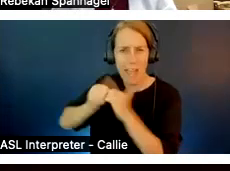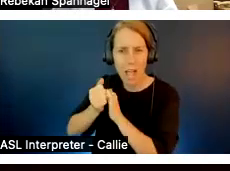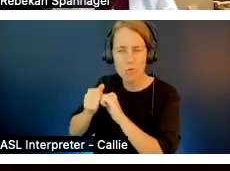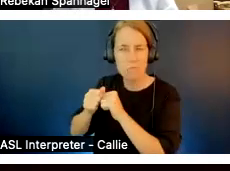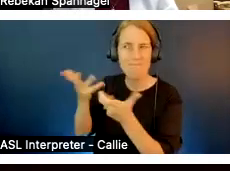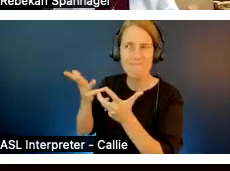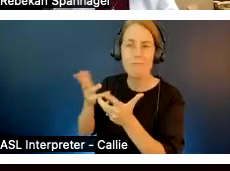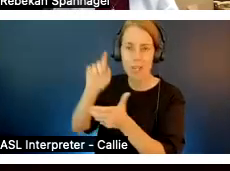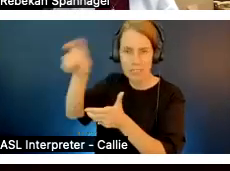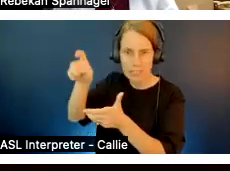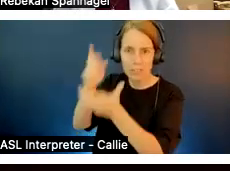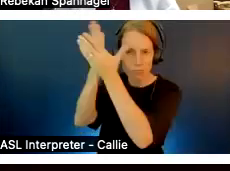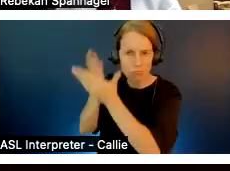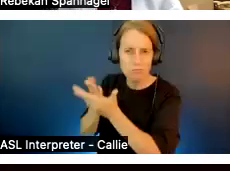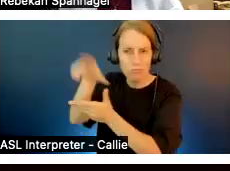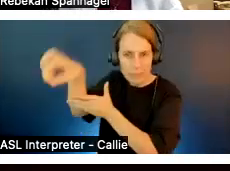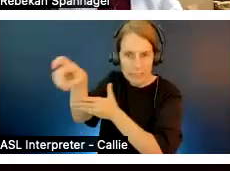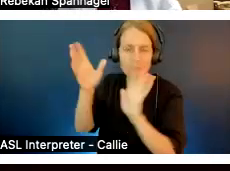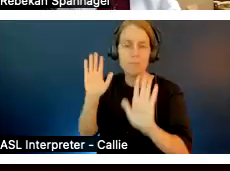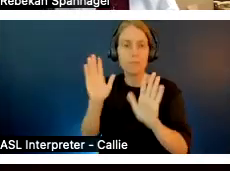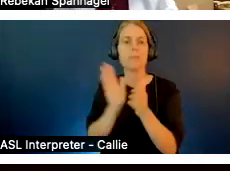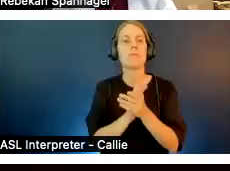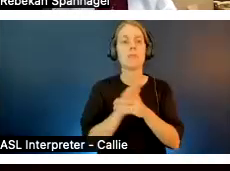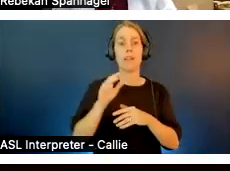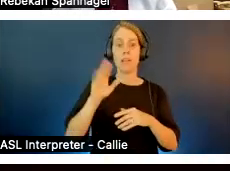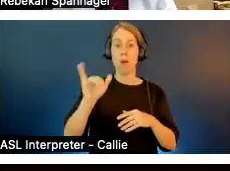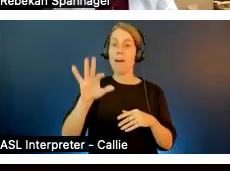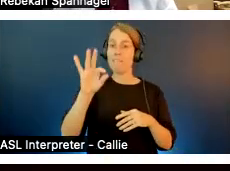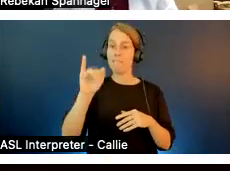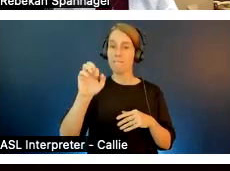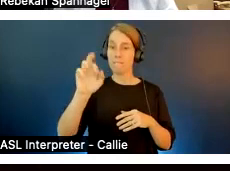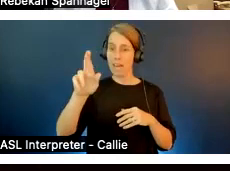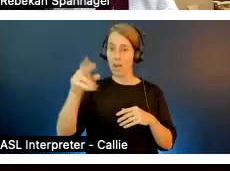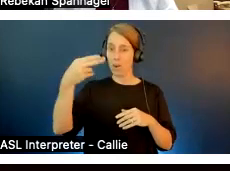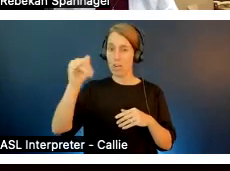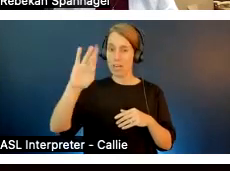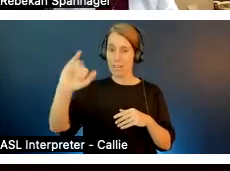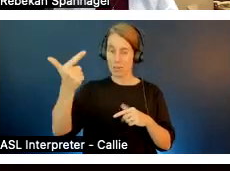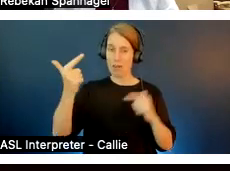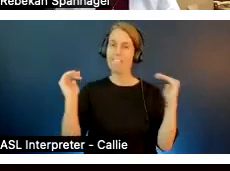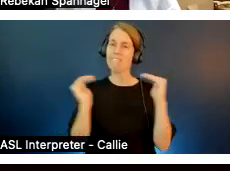you are arguing that a medicaid agency has done has either terminated services or